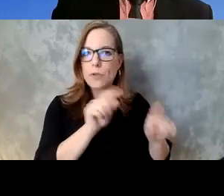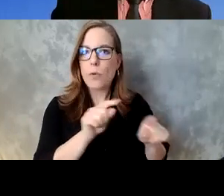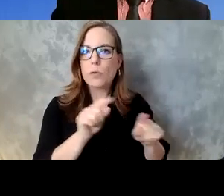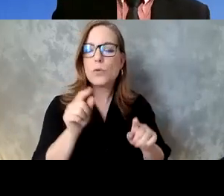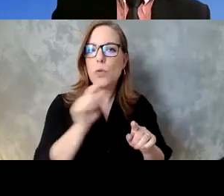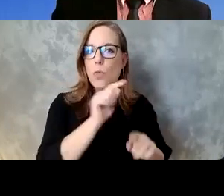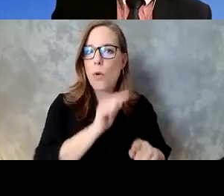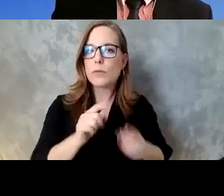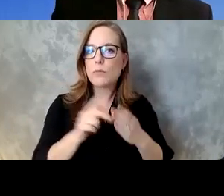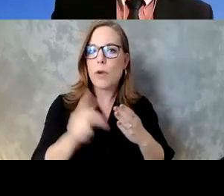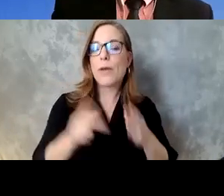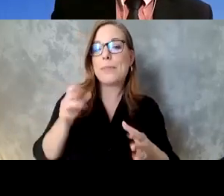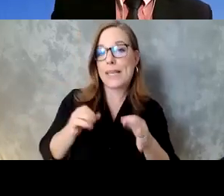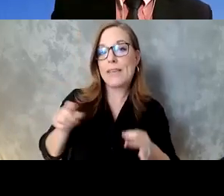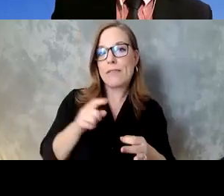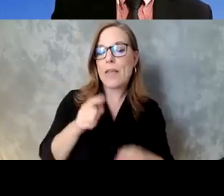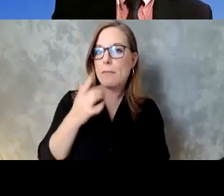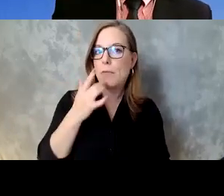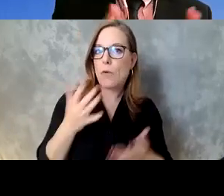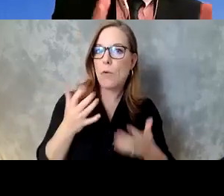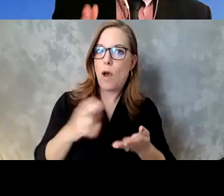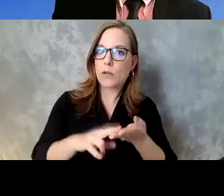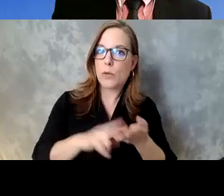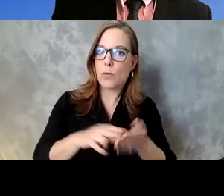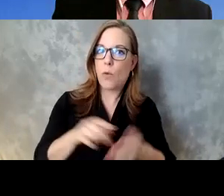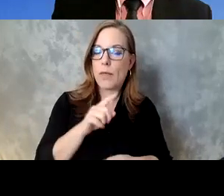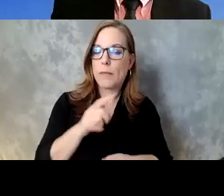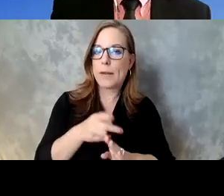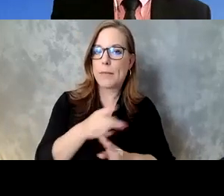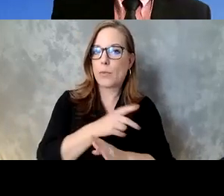would like to enroll their child in a PreK program. Just because a child is eligible